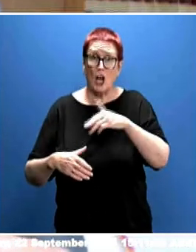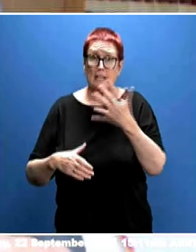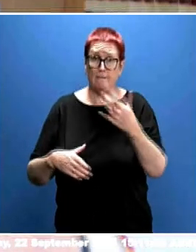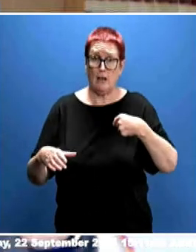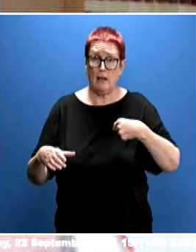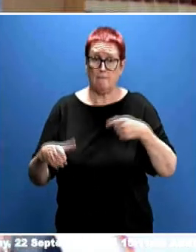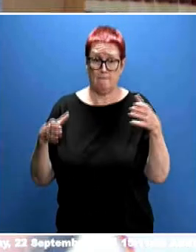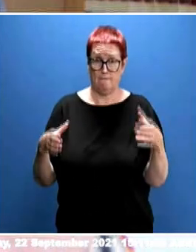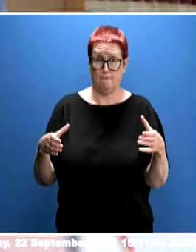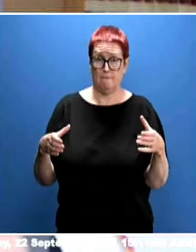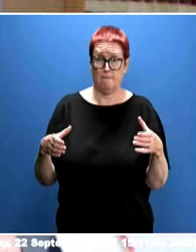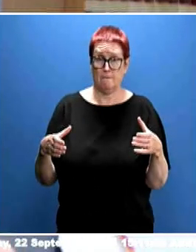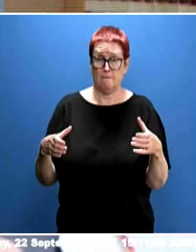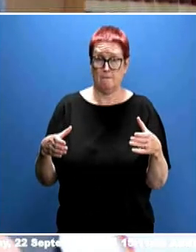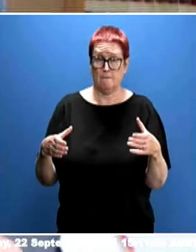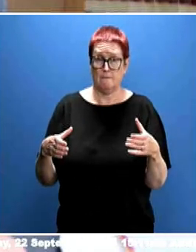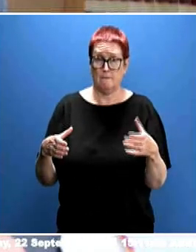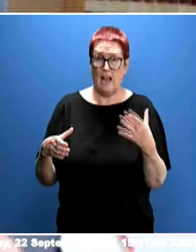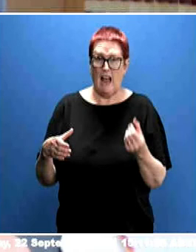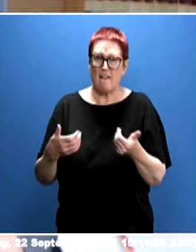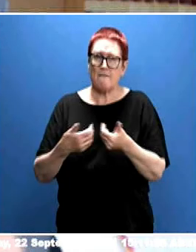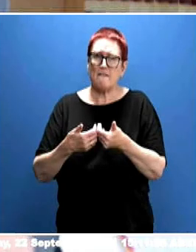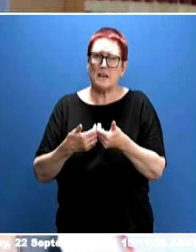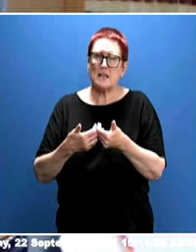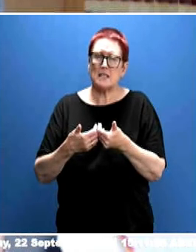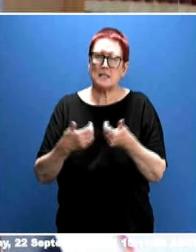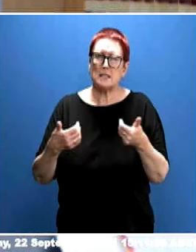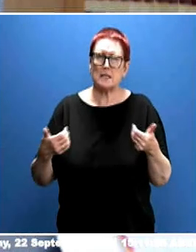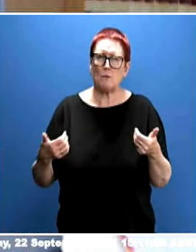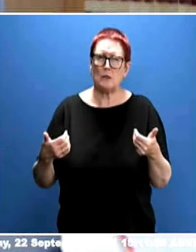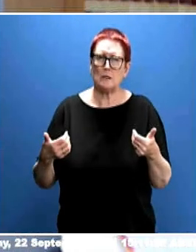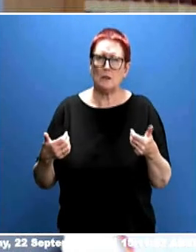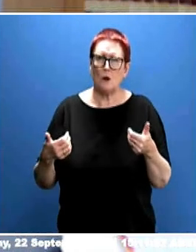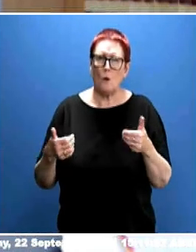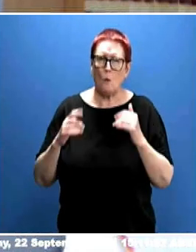they are on a separate --- we are tracking those children, but we don't